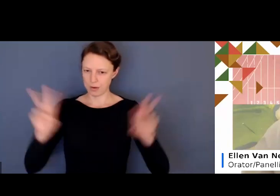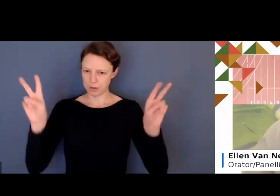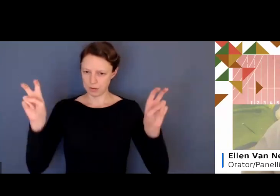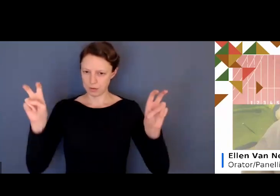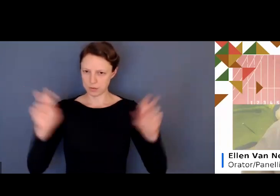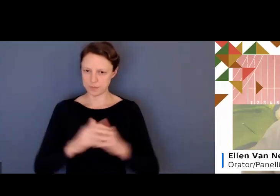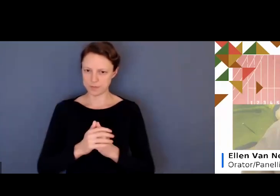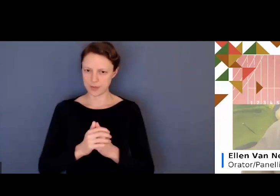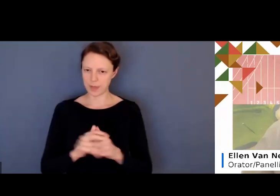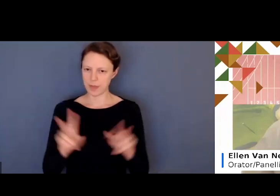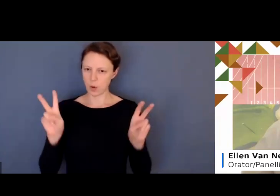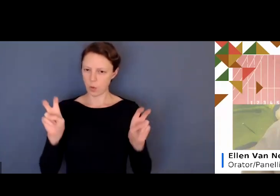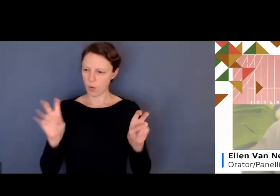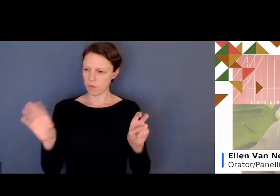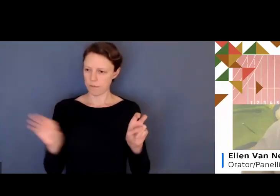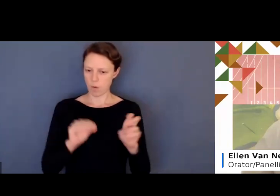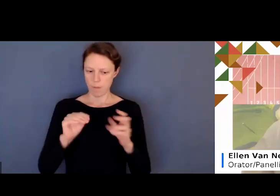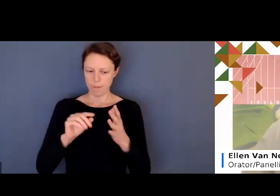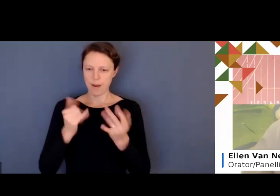Bates explanation in the eighties